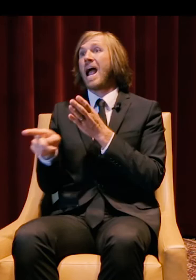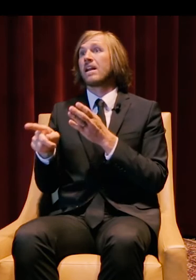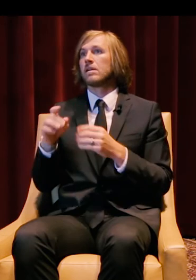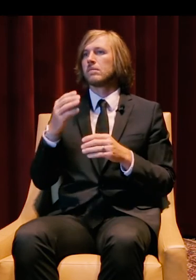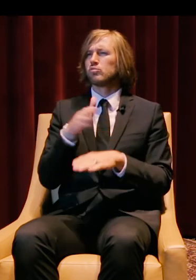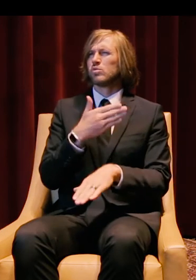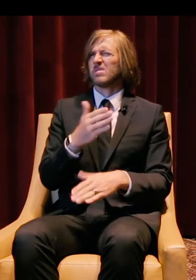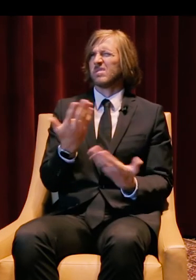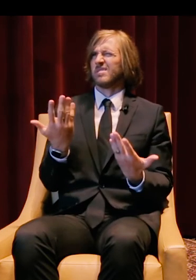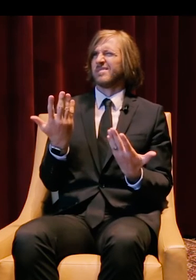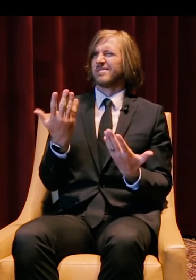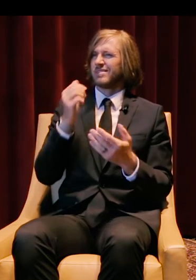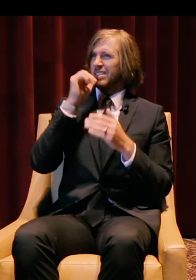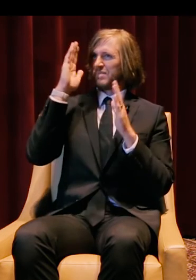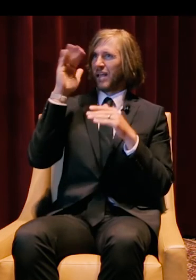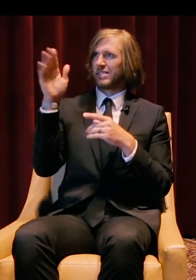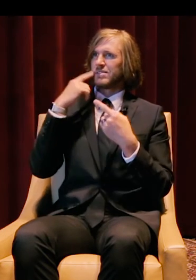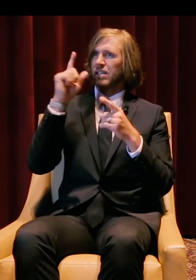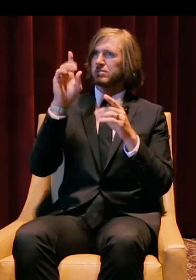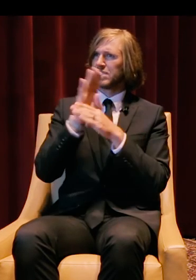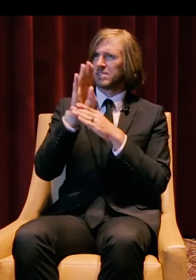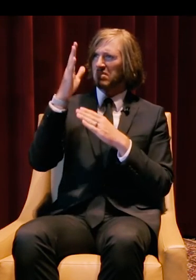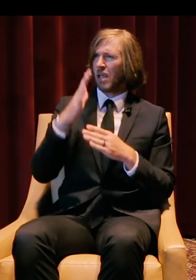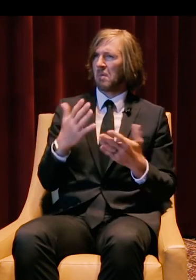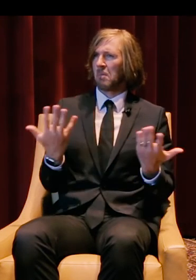Not what you would expect for a successful businessman.